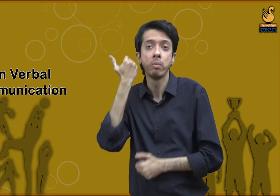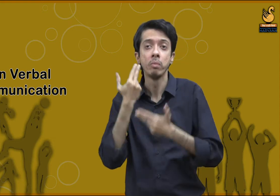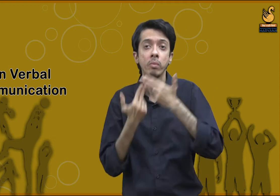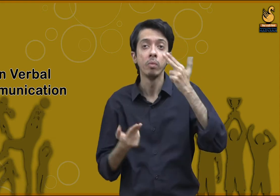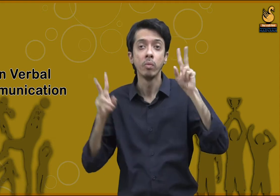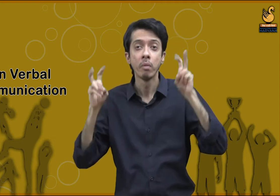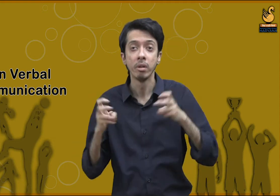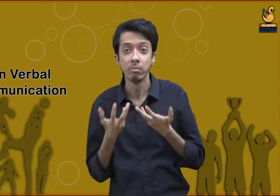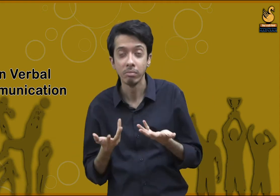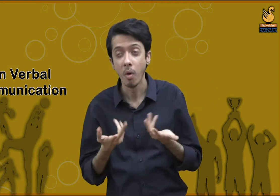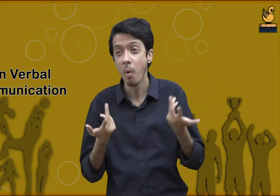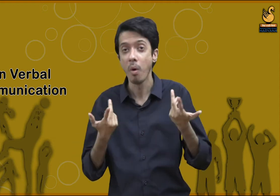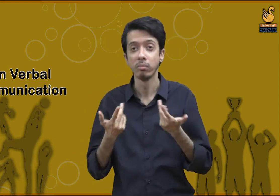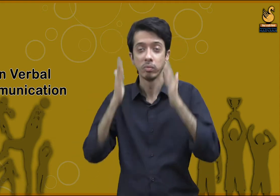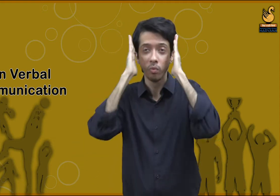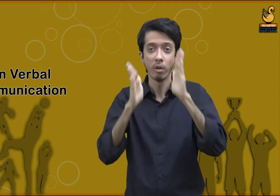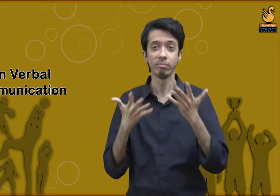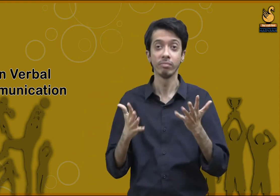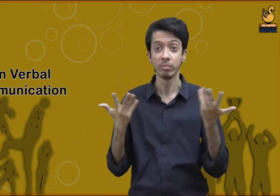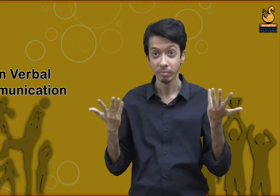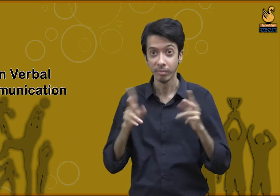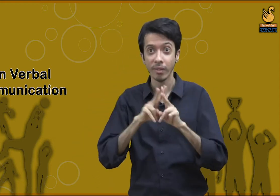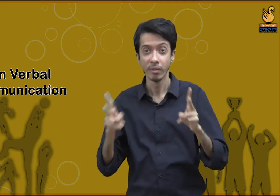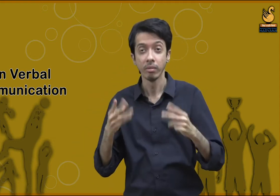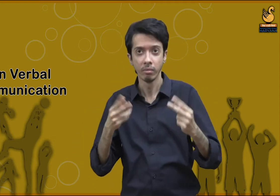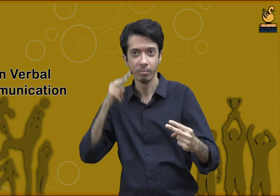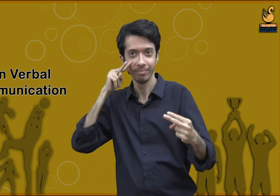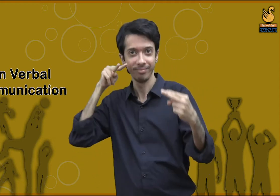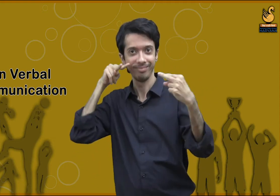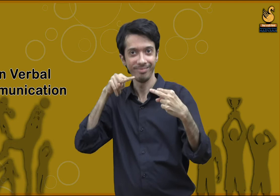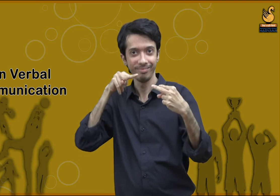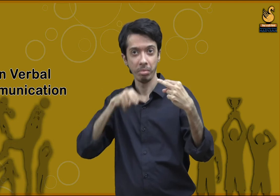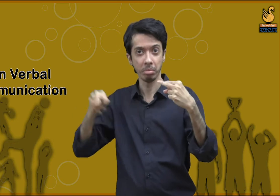or that we are not taking the interview seriously. So it is important to maintain eye contact.